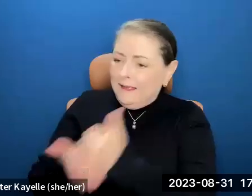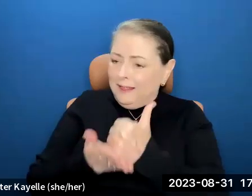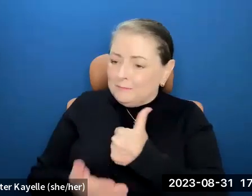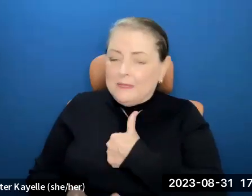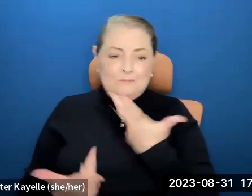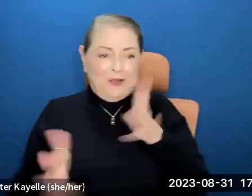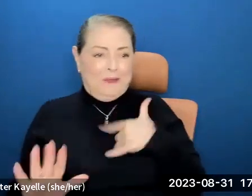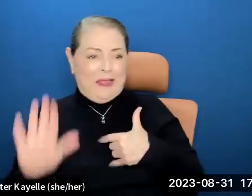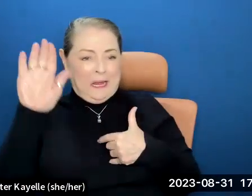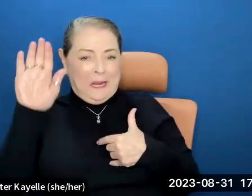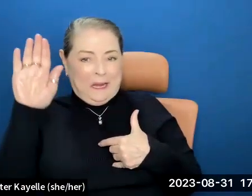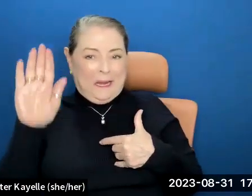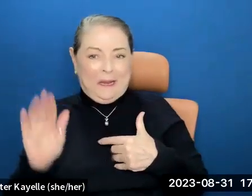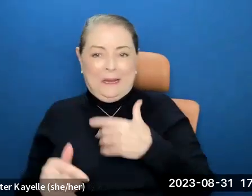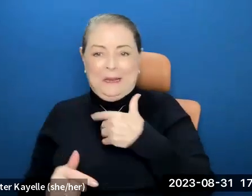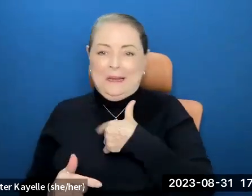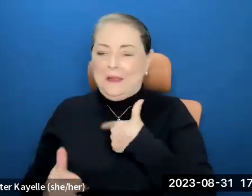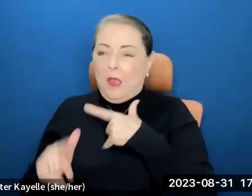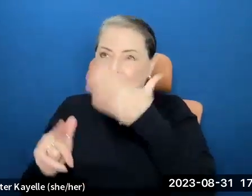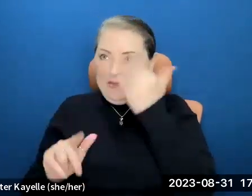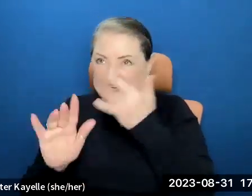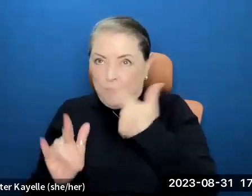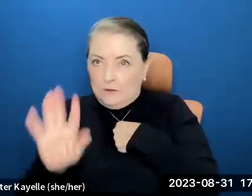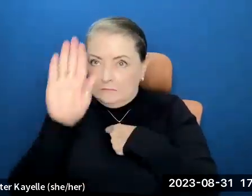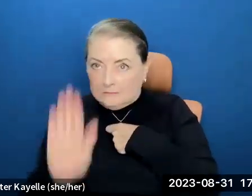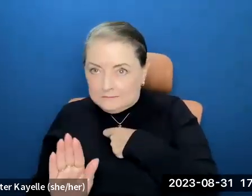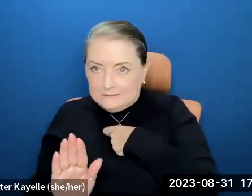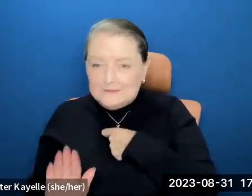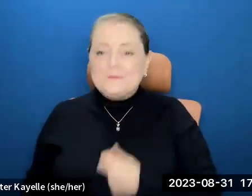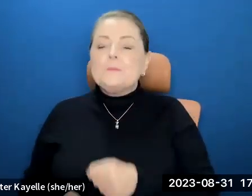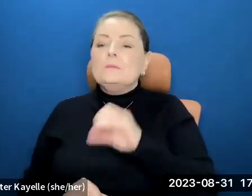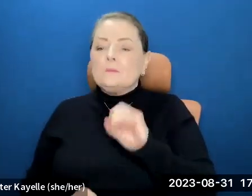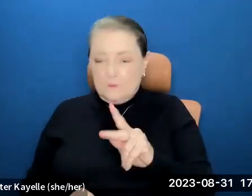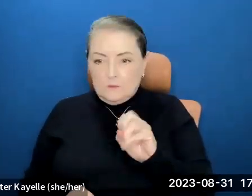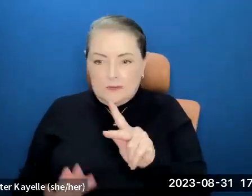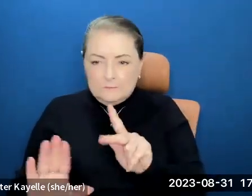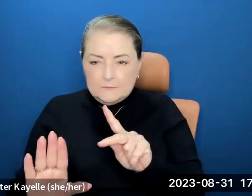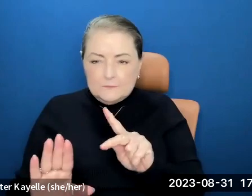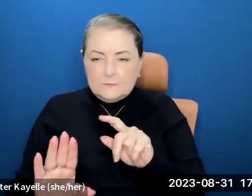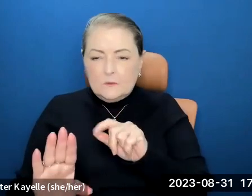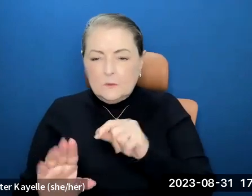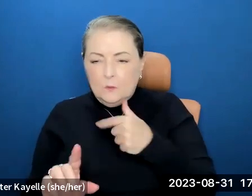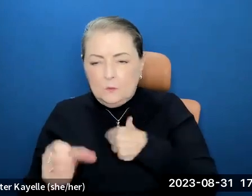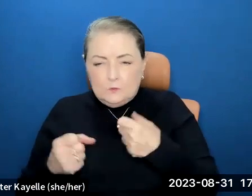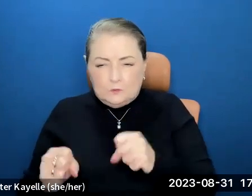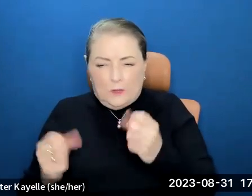hand up to take it down here um so okay so we we had we were trying to work this out with the AAG